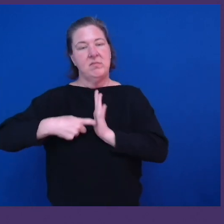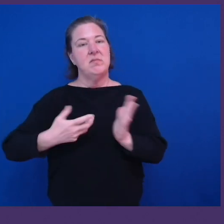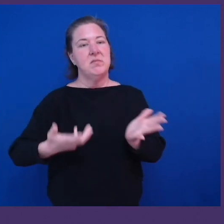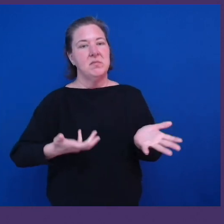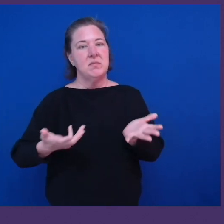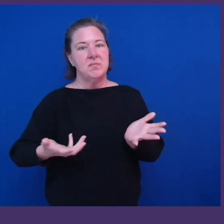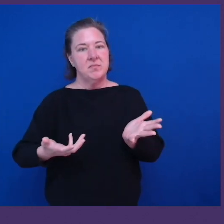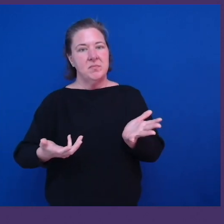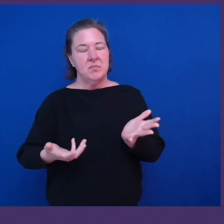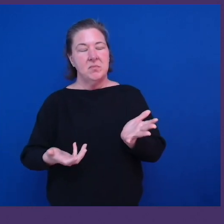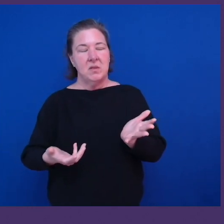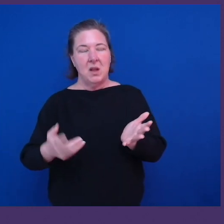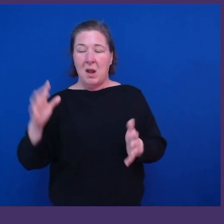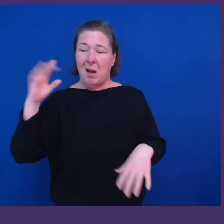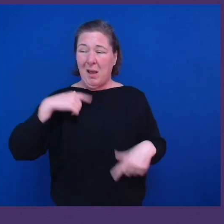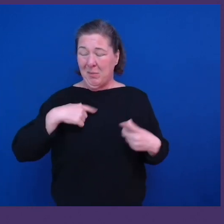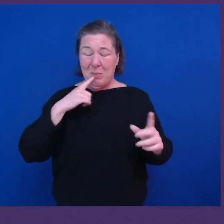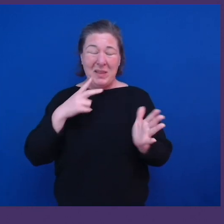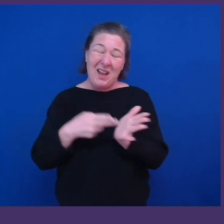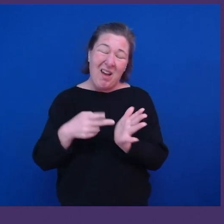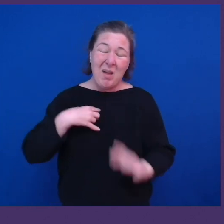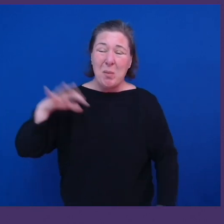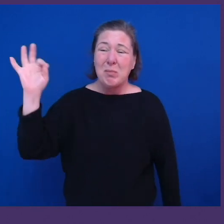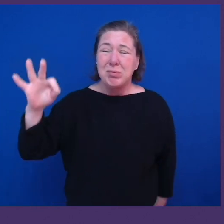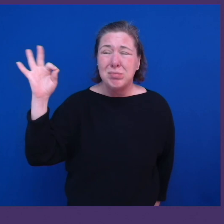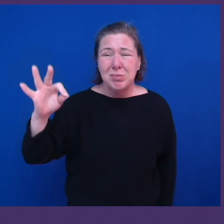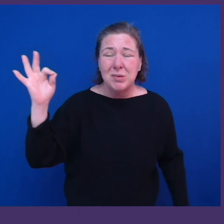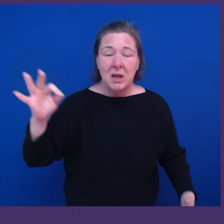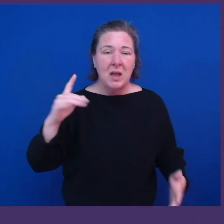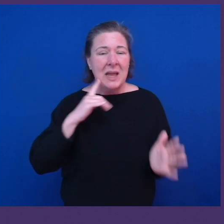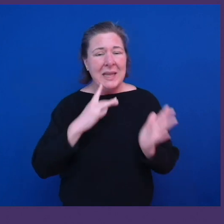preaching to the choir here -- technology changes really fast.